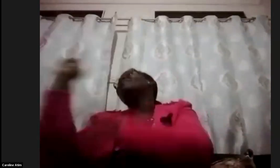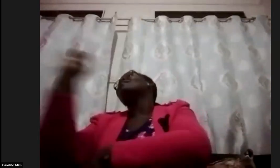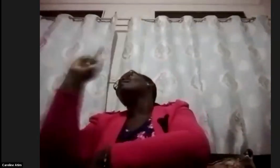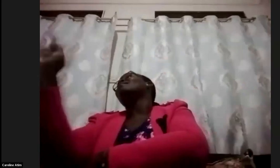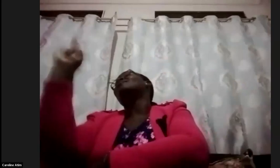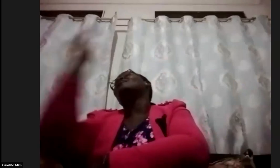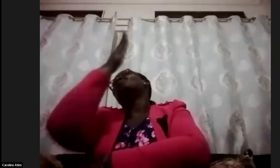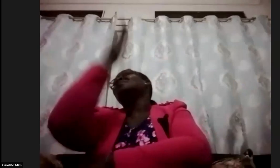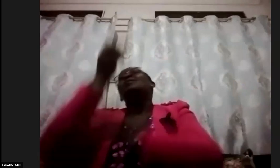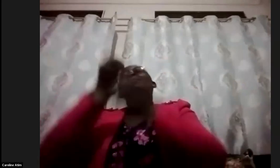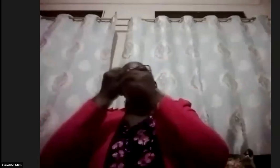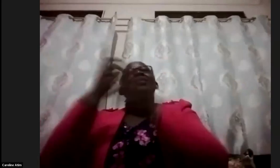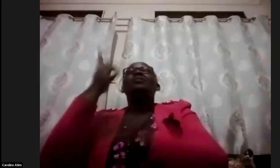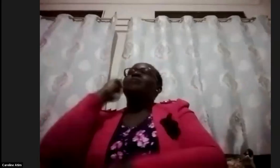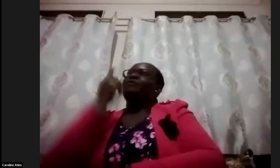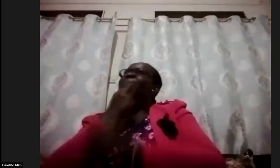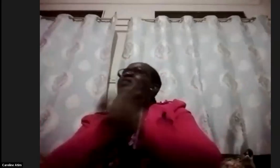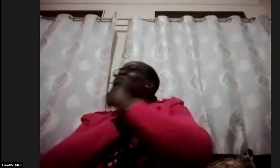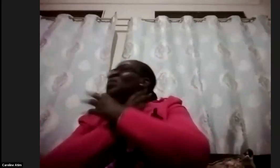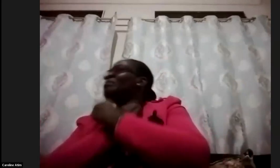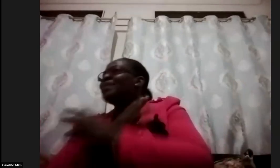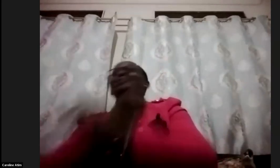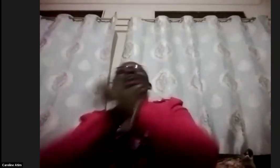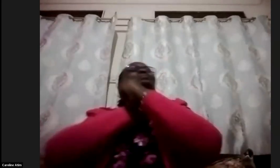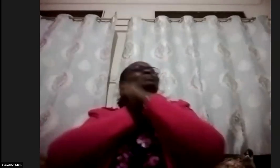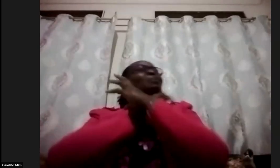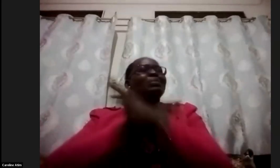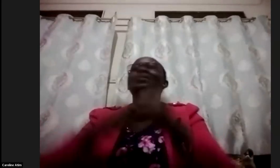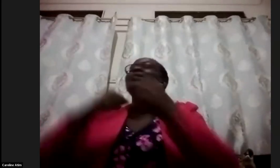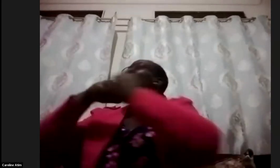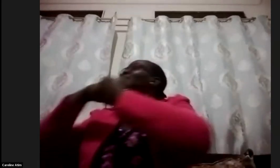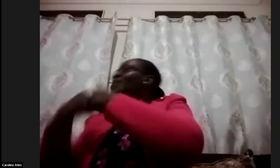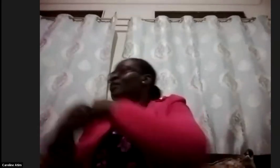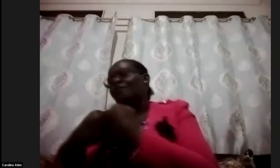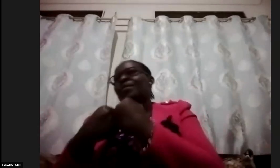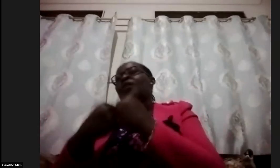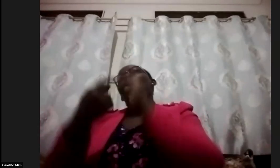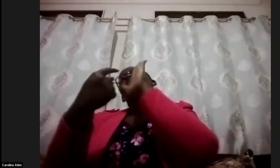There are very many deaf refugees in Kenya, and very many